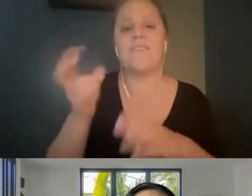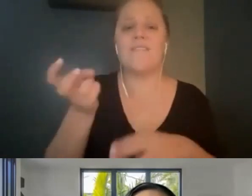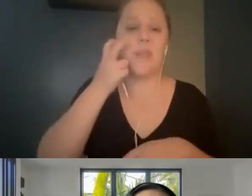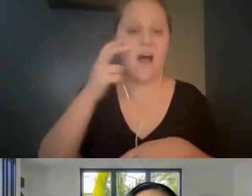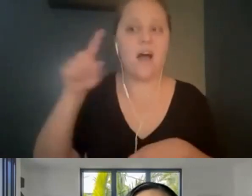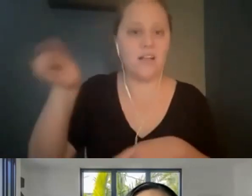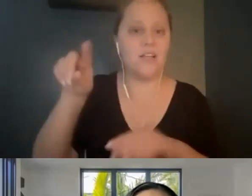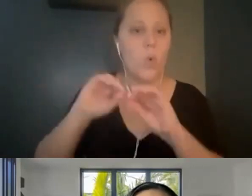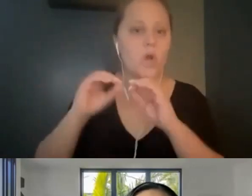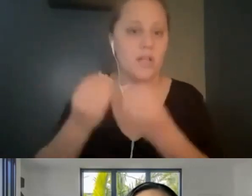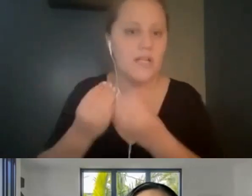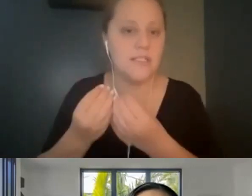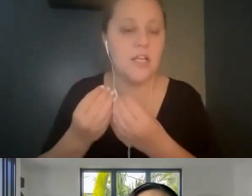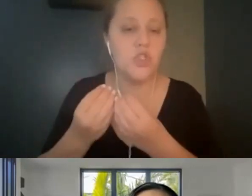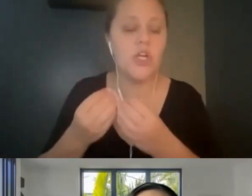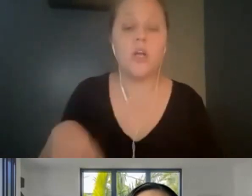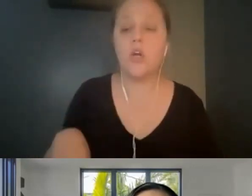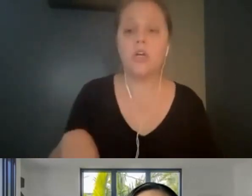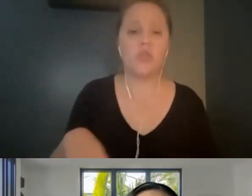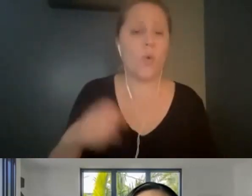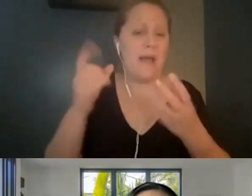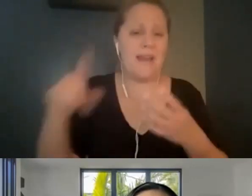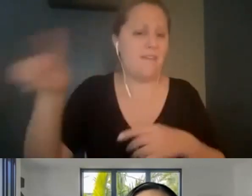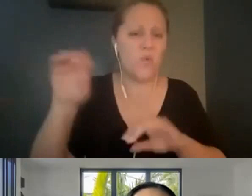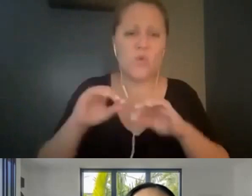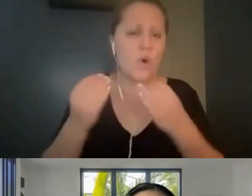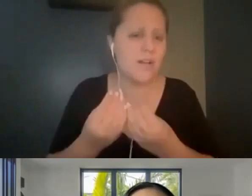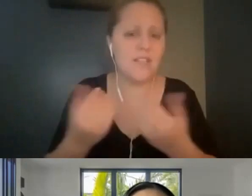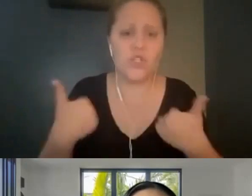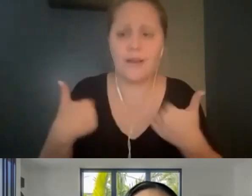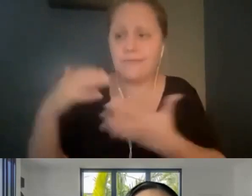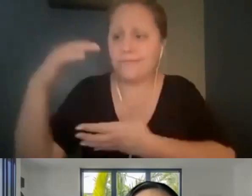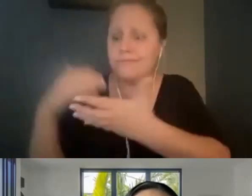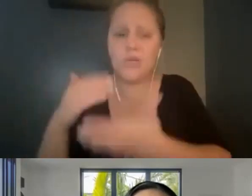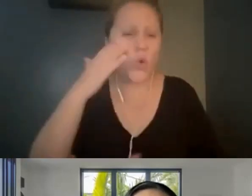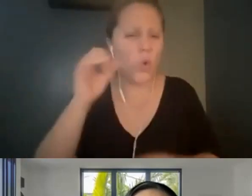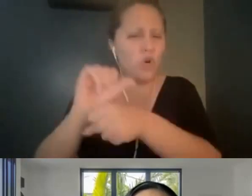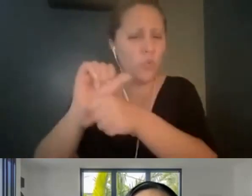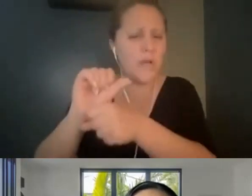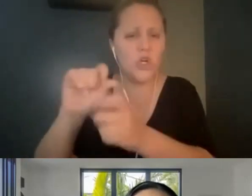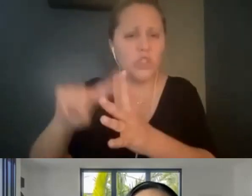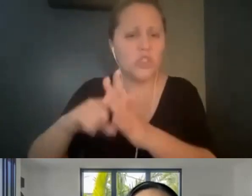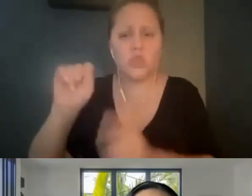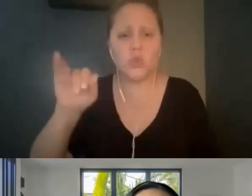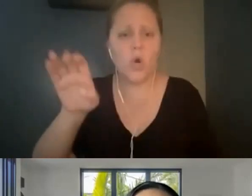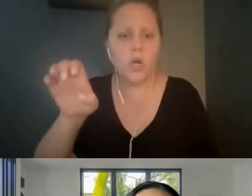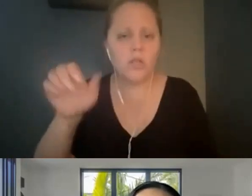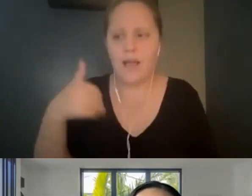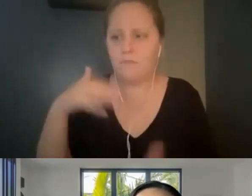Source as a whole section that is focused on employment of individuals with disabilities and that's nationwide.